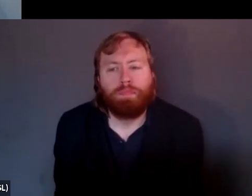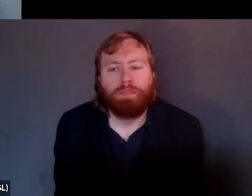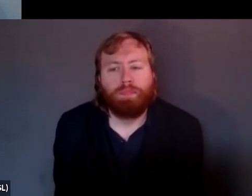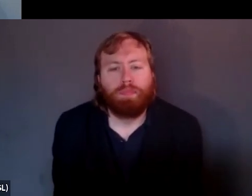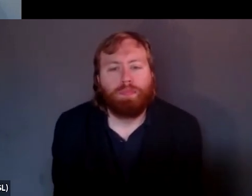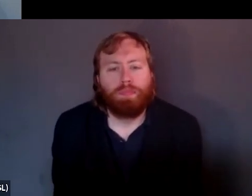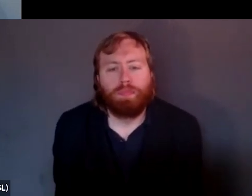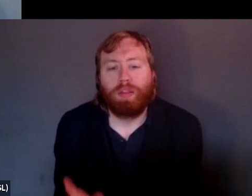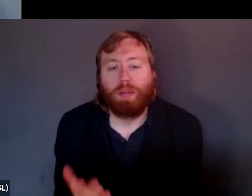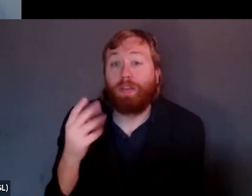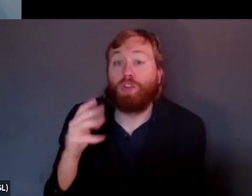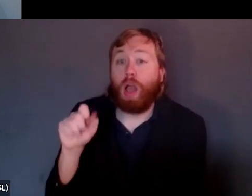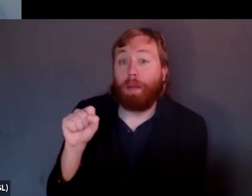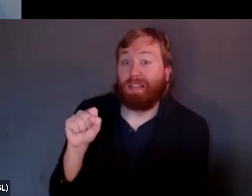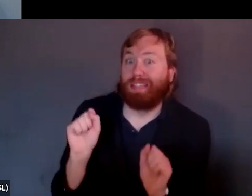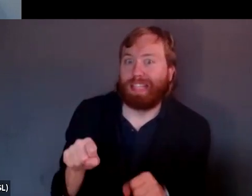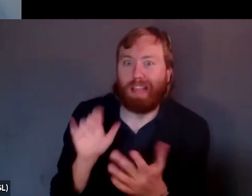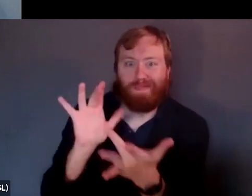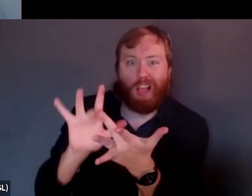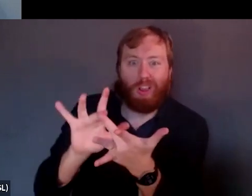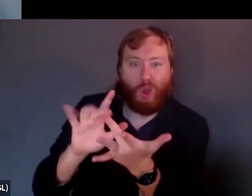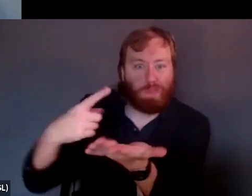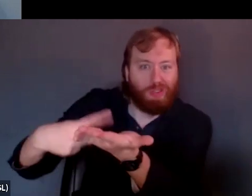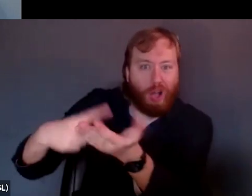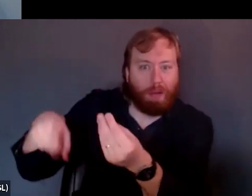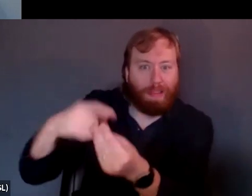Maybe Thomas can follow up with you. That would be awesome.